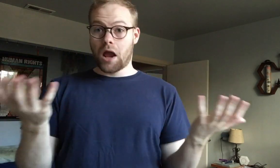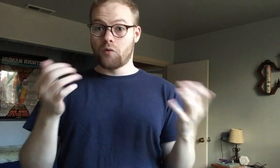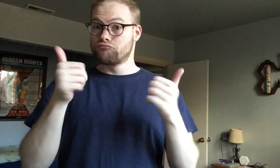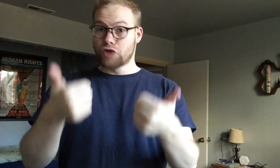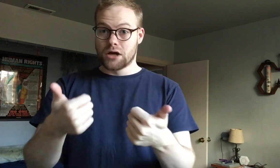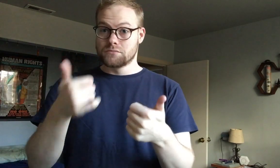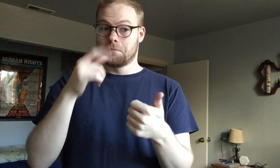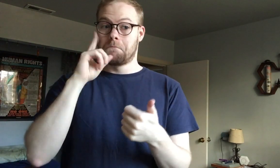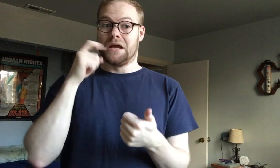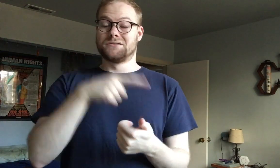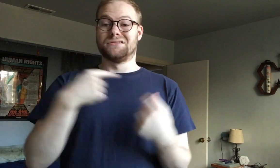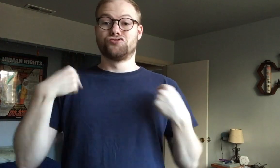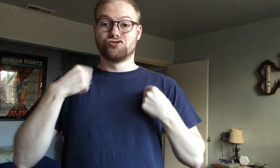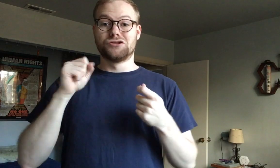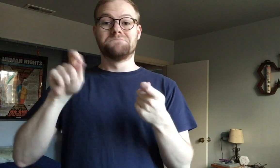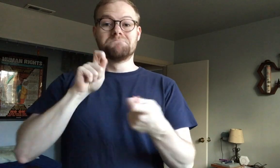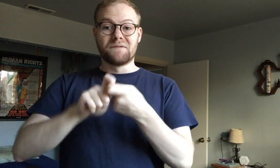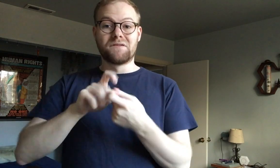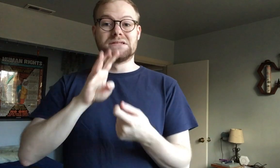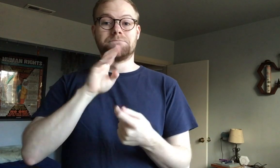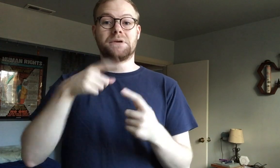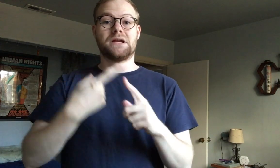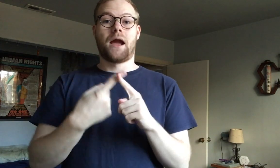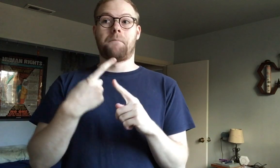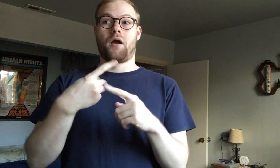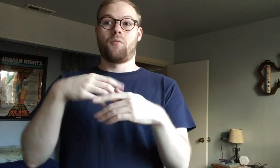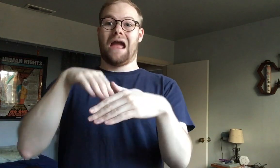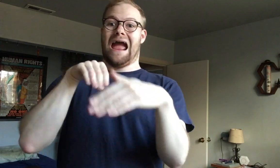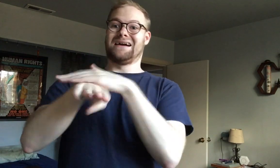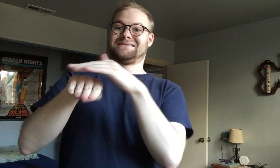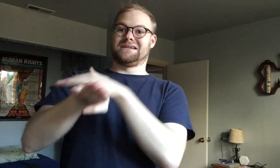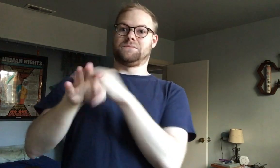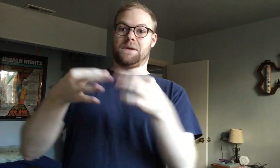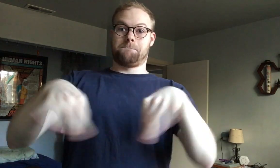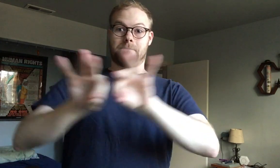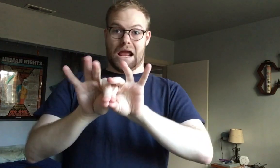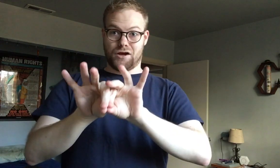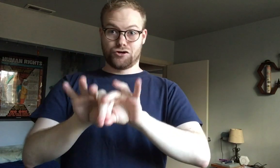Now, great. Because this shirt is specifically talking about “accessibility matters.”